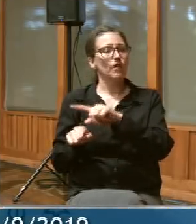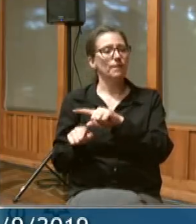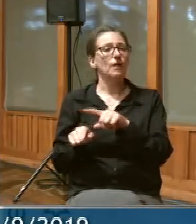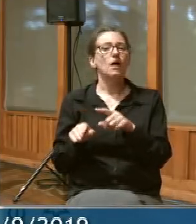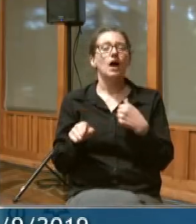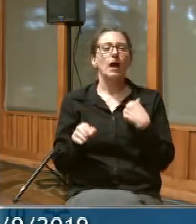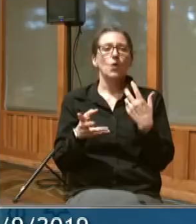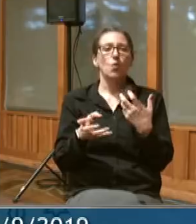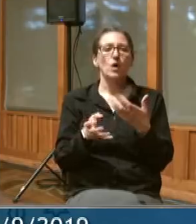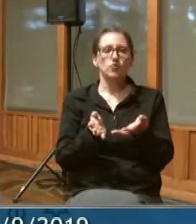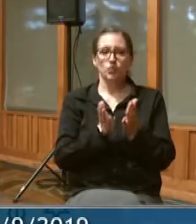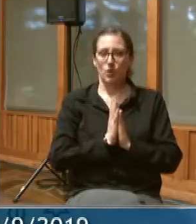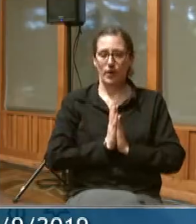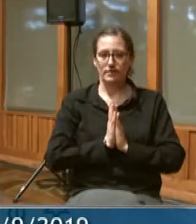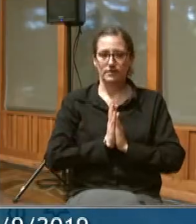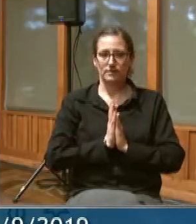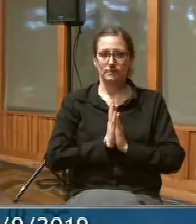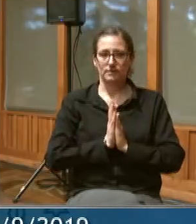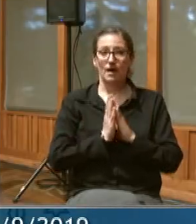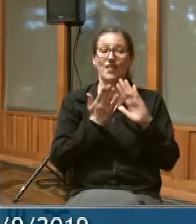ACTIVITIES AS WELL. SO THIS IS A LONG-TERM